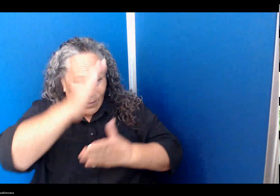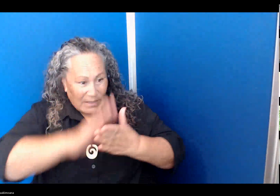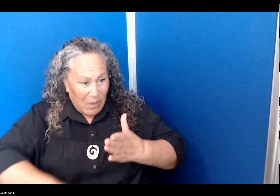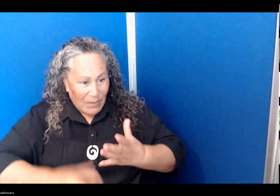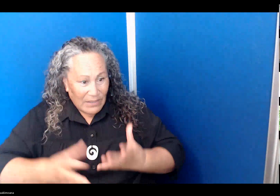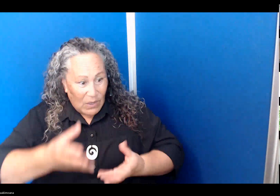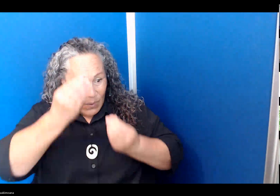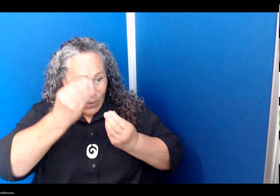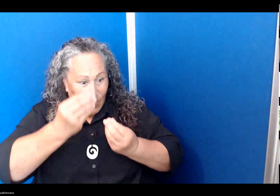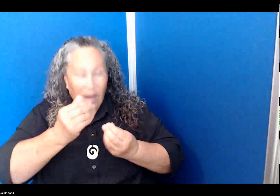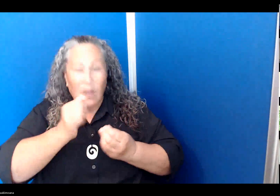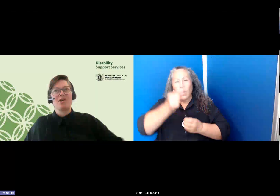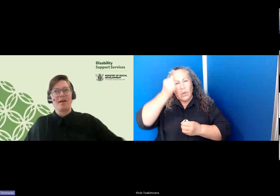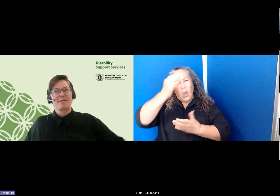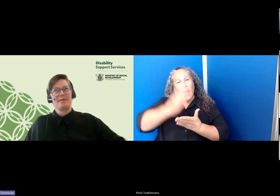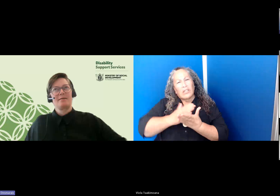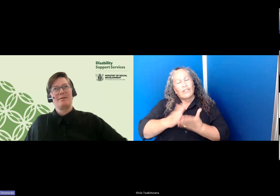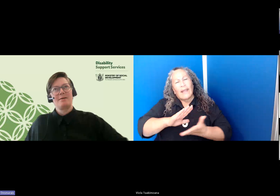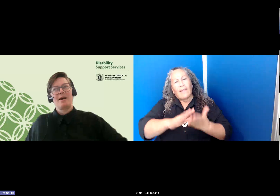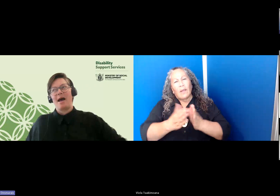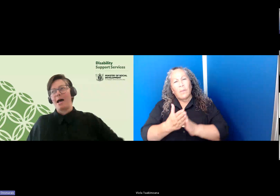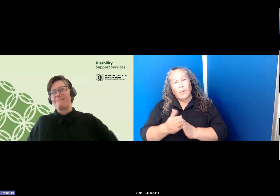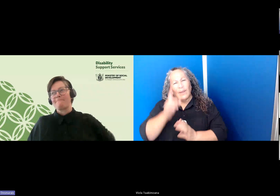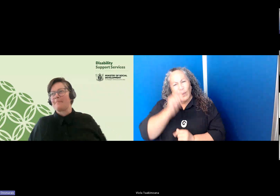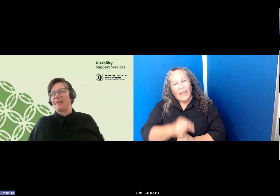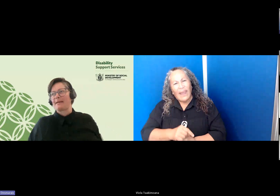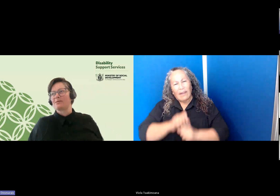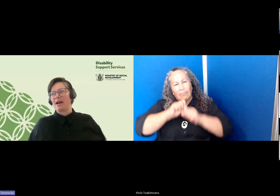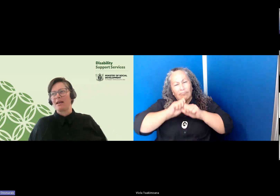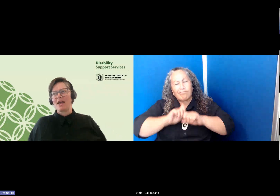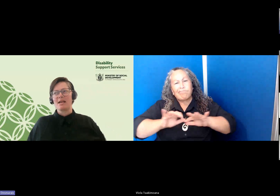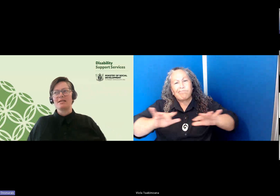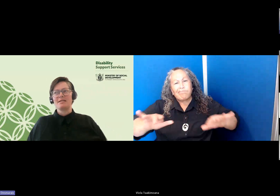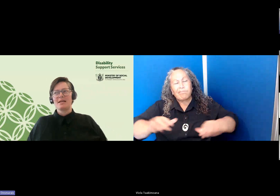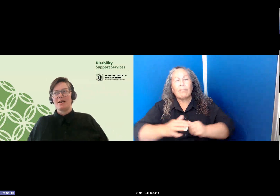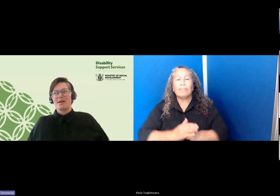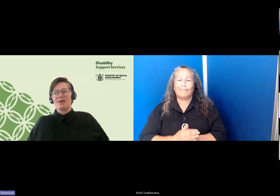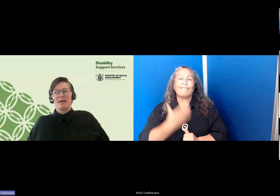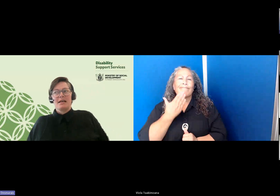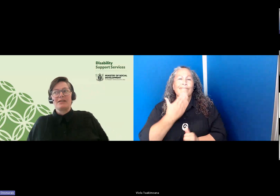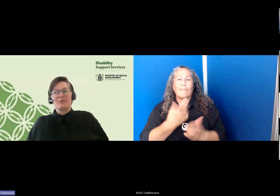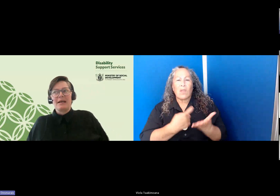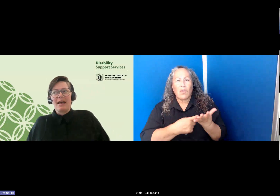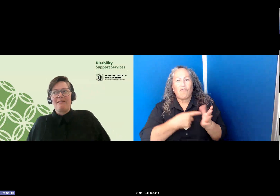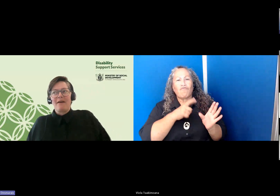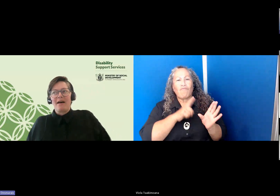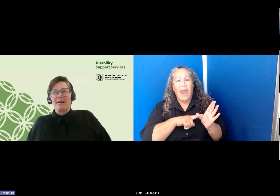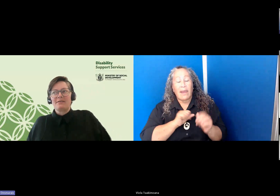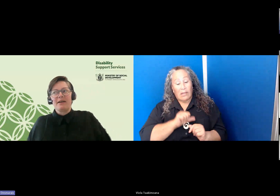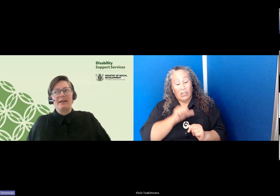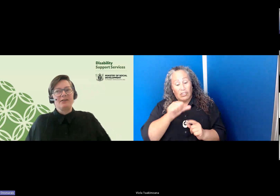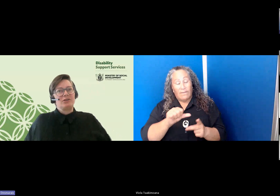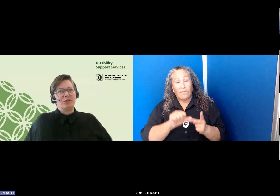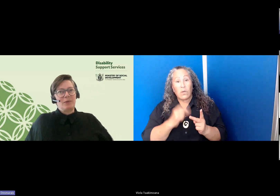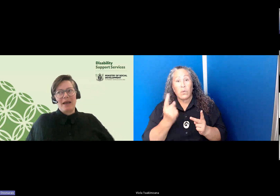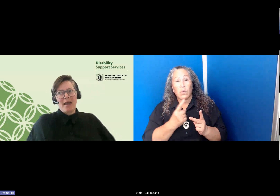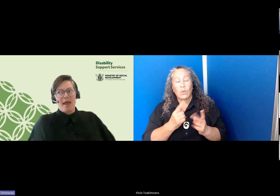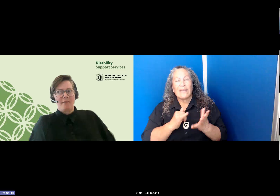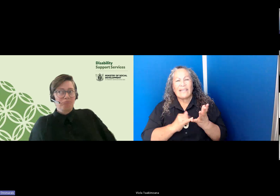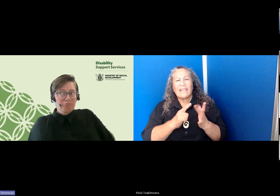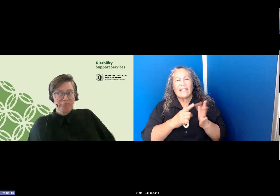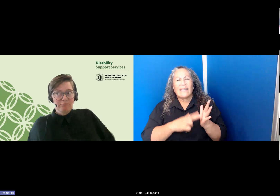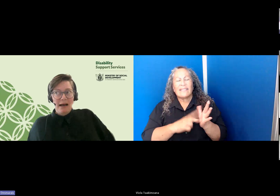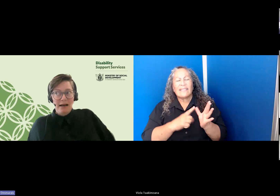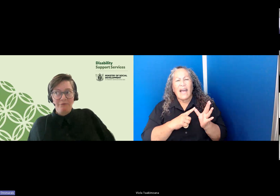your knowledge and awareness to the community. Thanks, Ray. And next we have Saini Schwenke